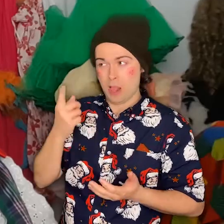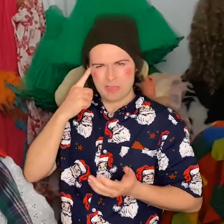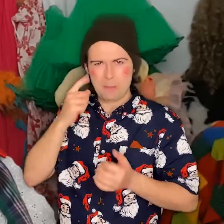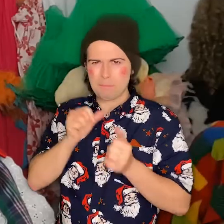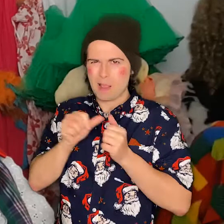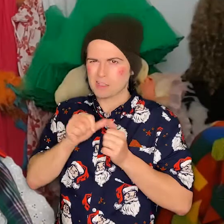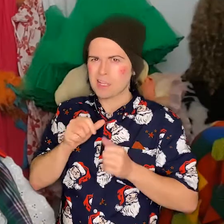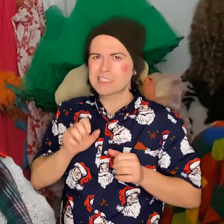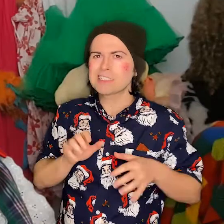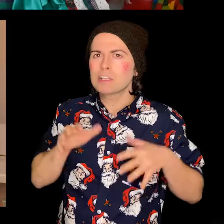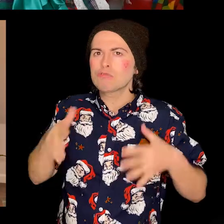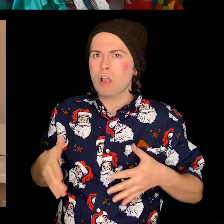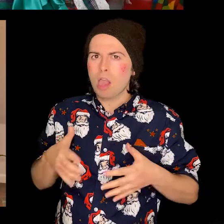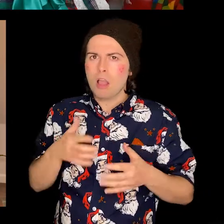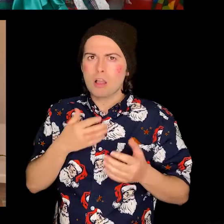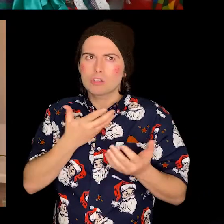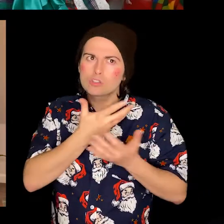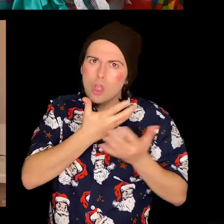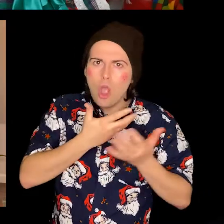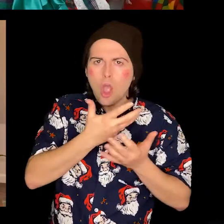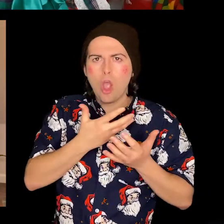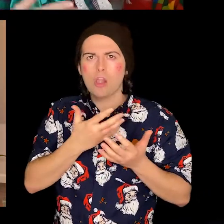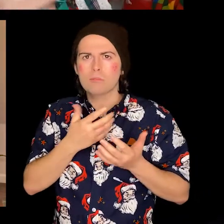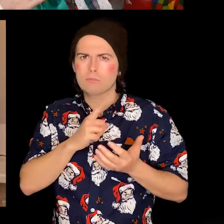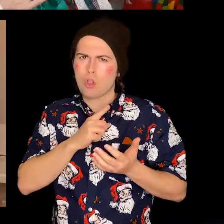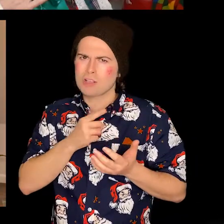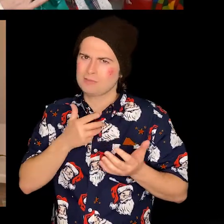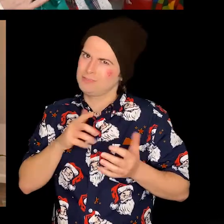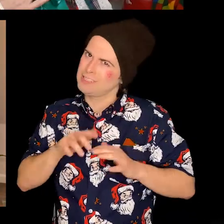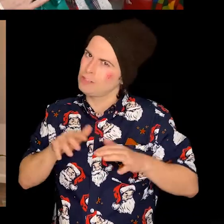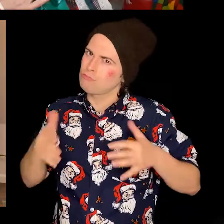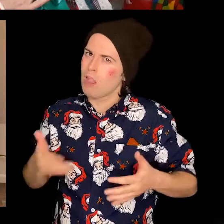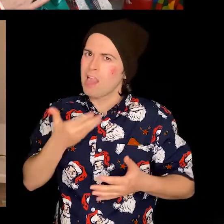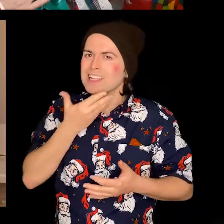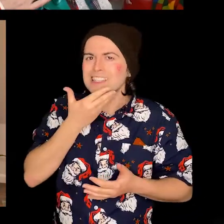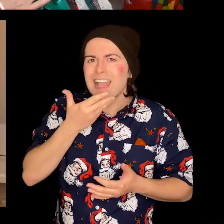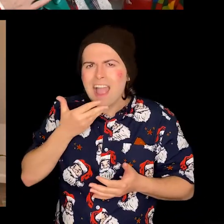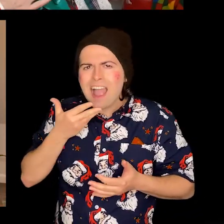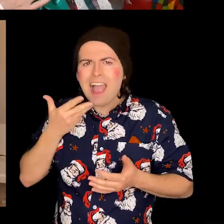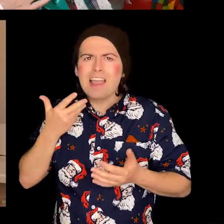Cindy – Aye for being the laziest BAFTA in Pantoland. Senga – You can’t call Dame Helen a BAFTA